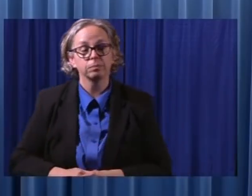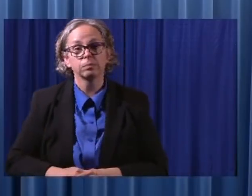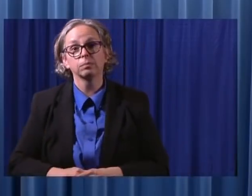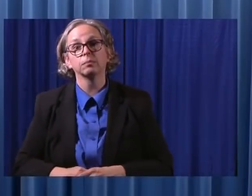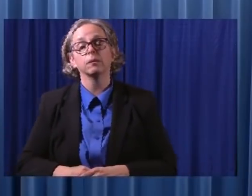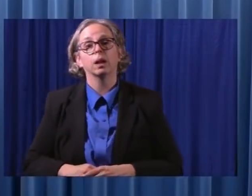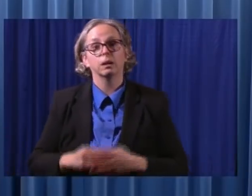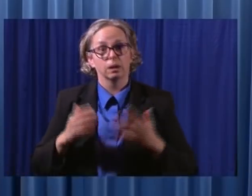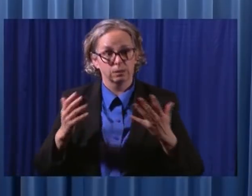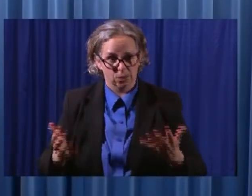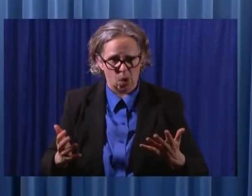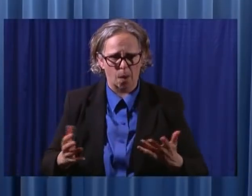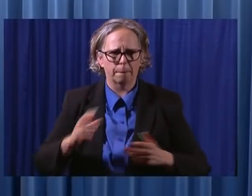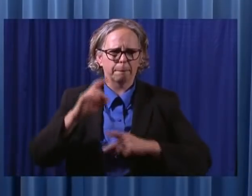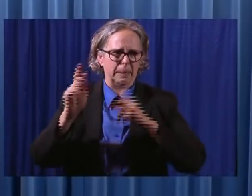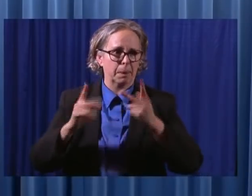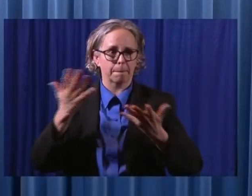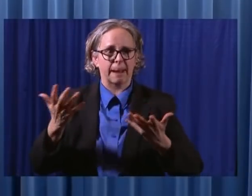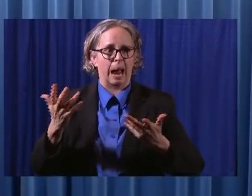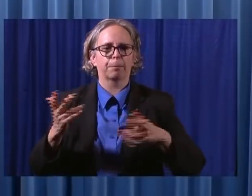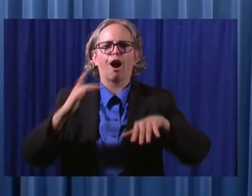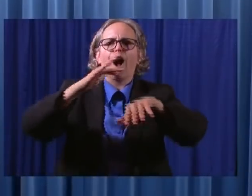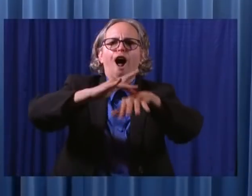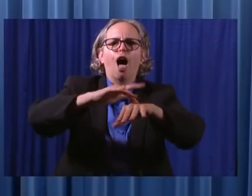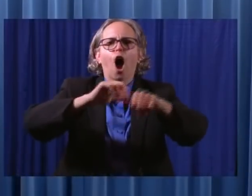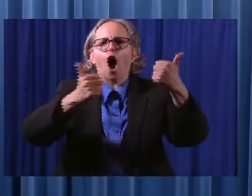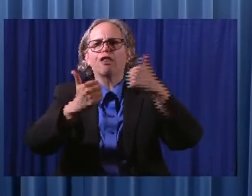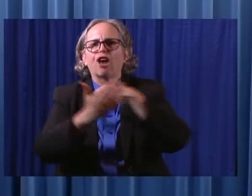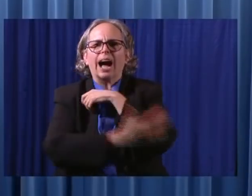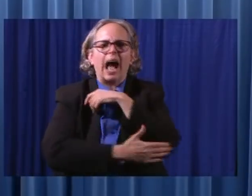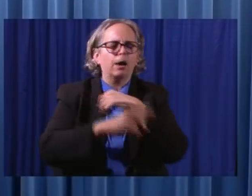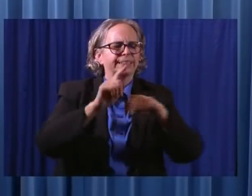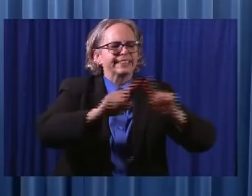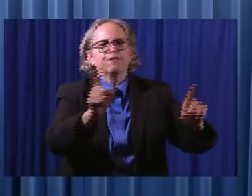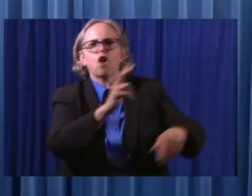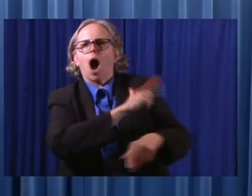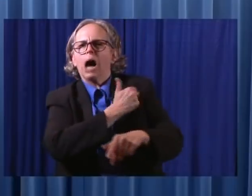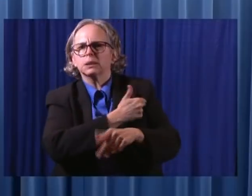IT DOES NOT SKEW THE NUMBERS. THE MISER LOOKS TO THE COUNTY